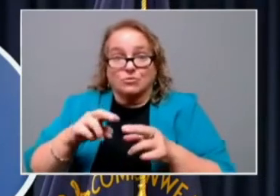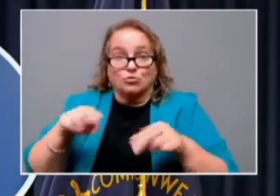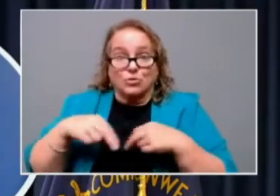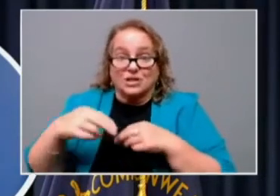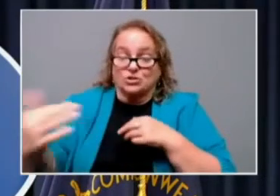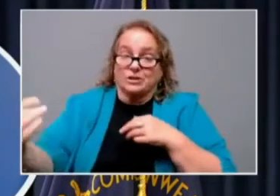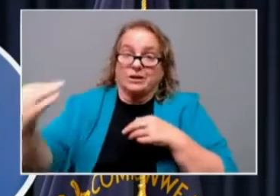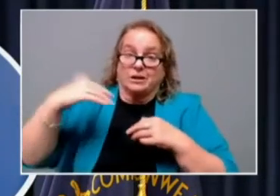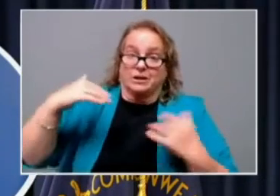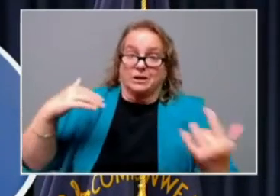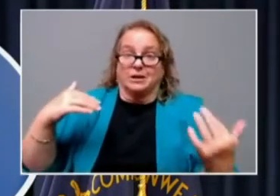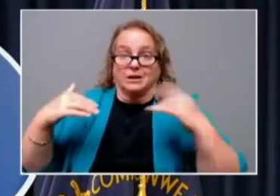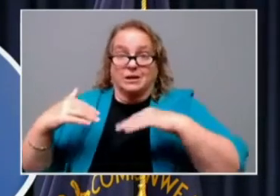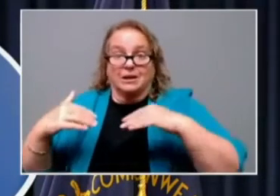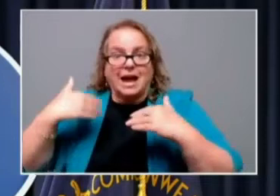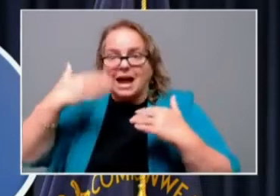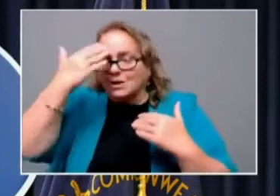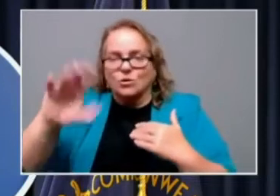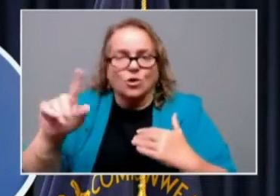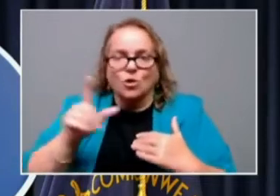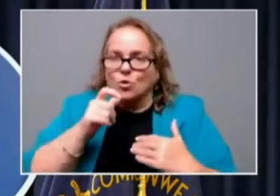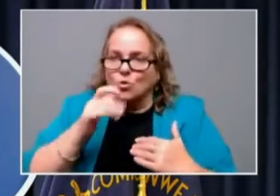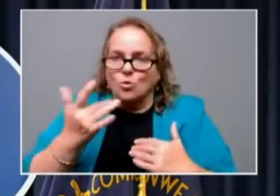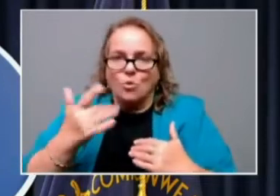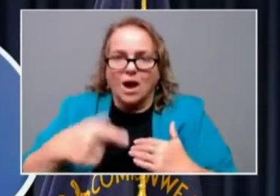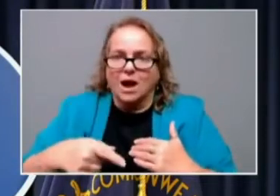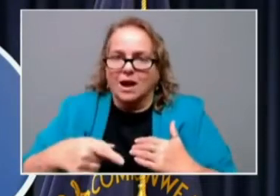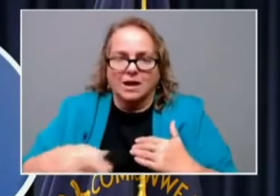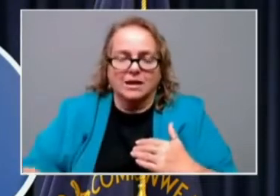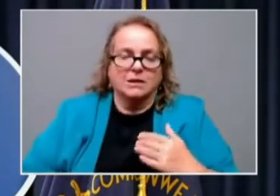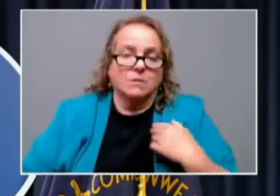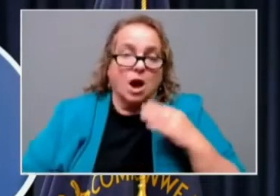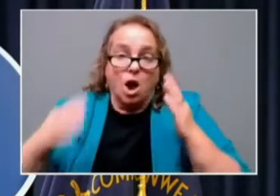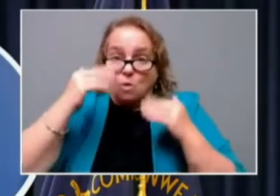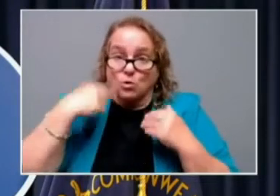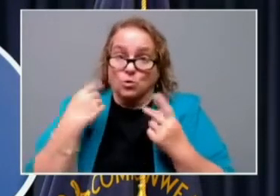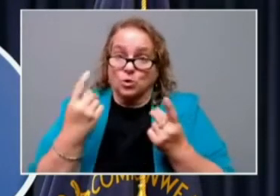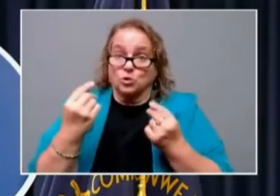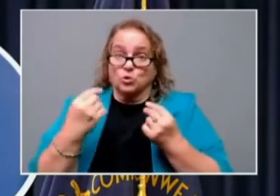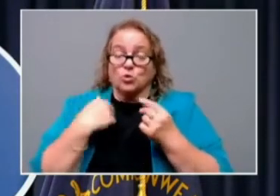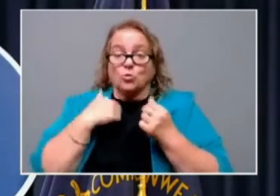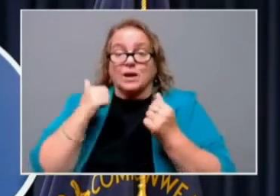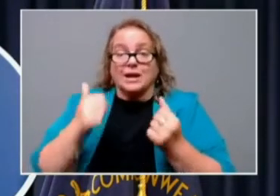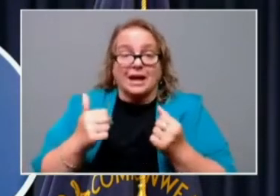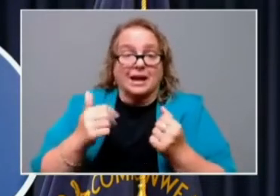I hope that what we'll be able to do is to dig out in a place like ST clair and